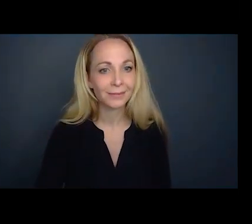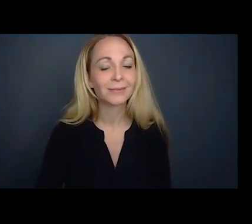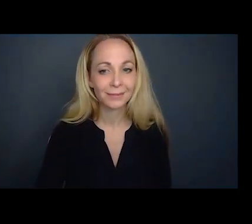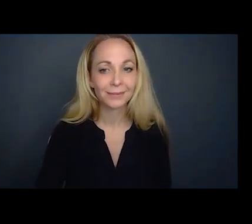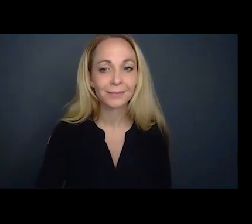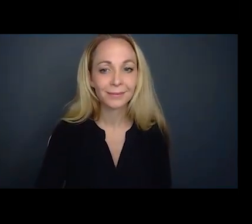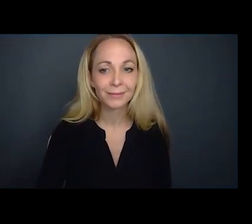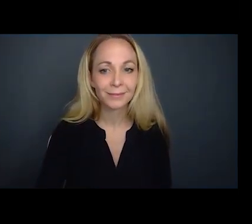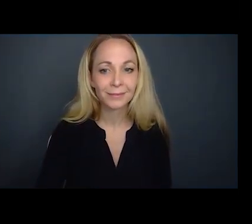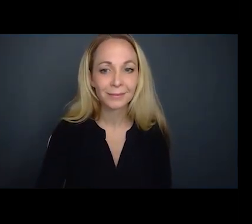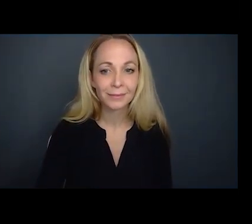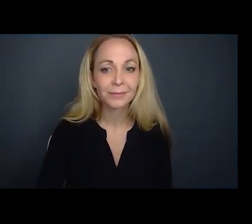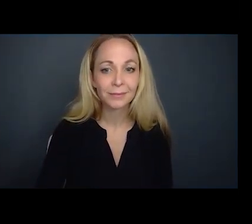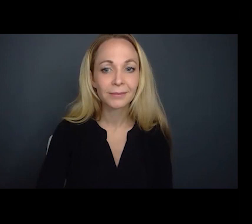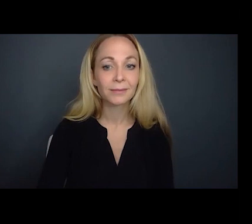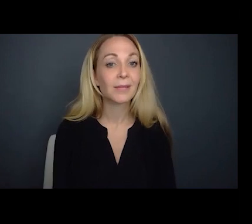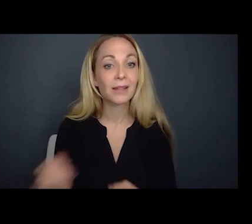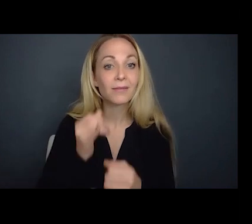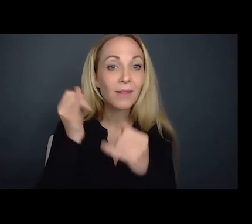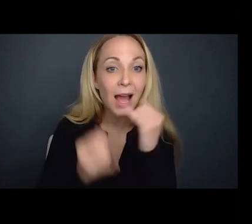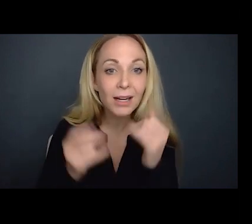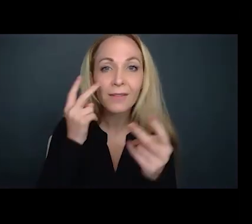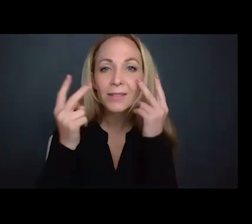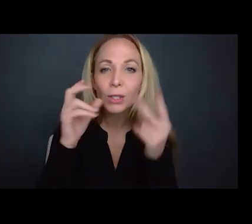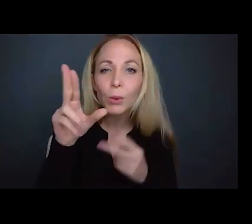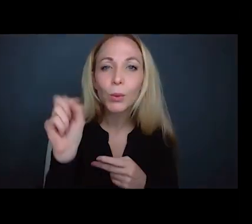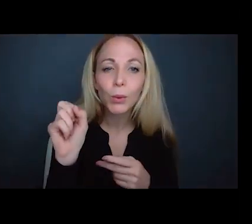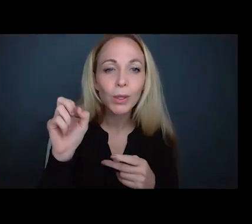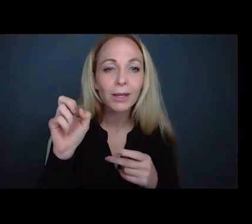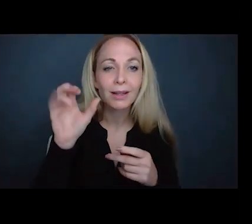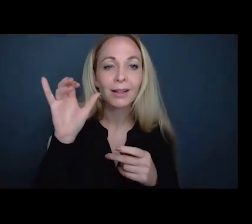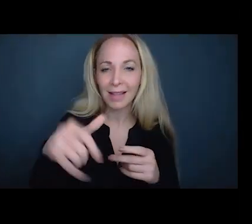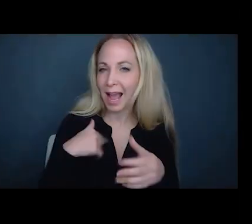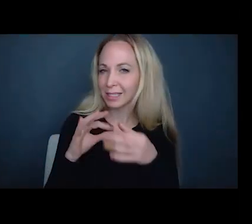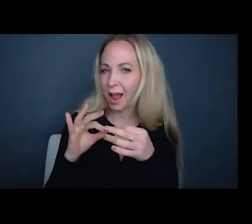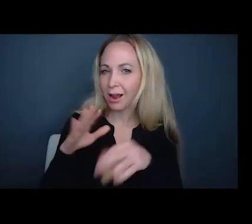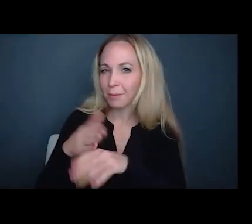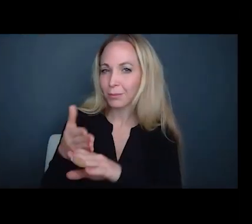The final is a Visual Cue, which I touched on briefly and can take many forms.